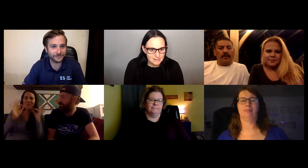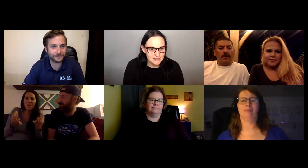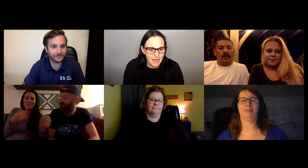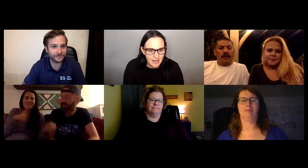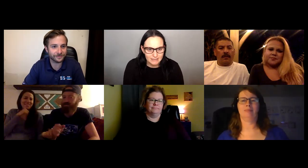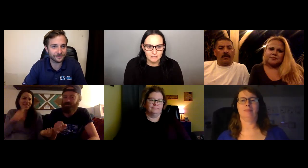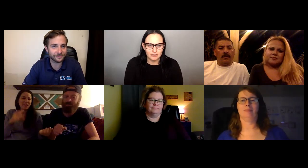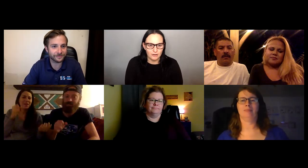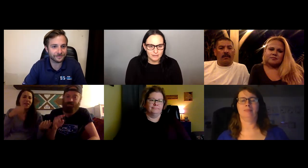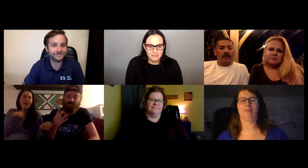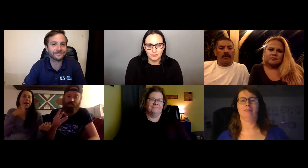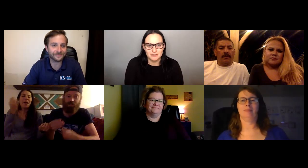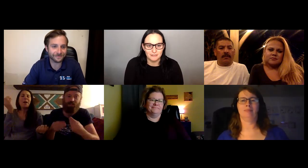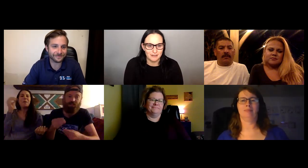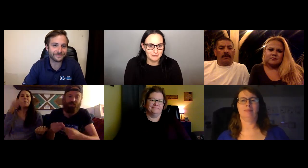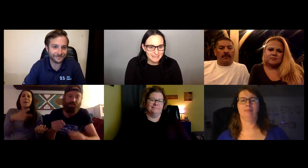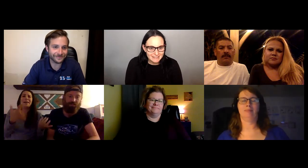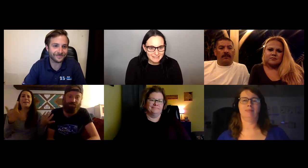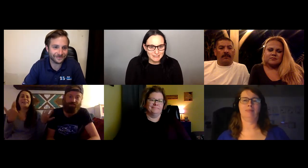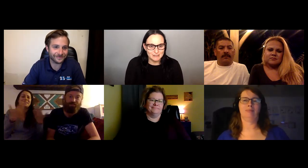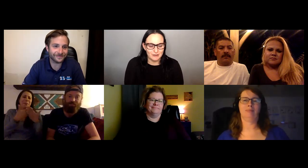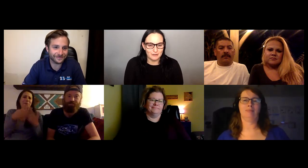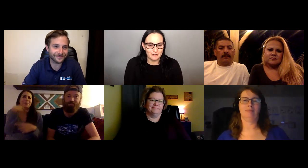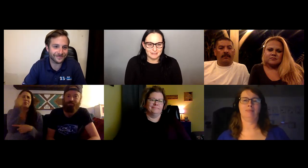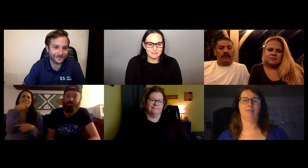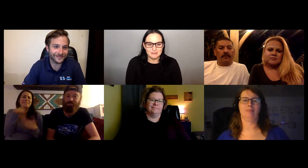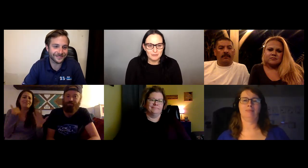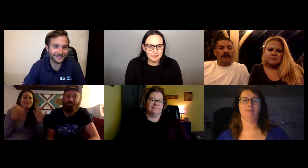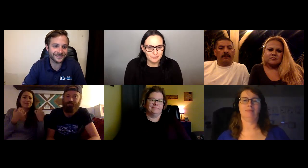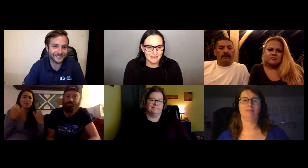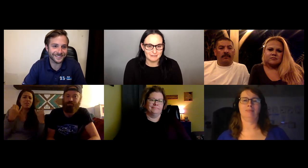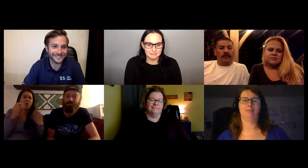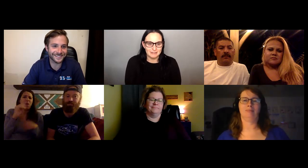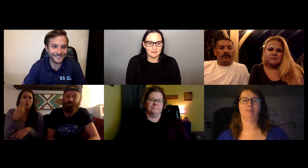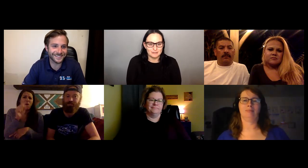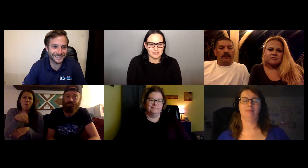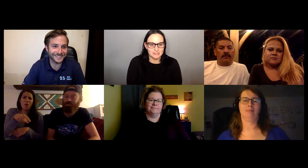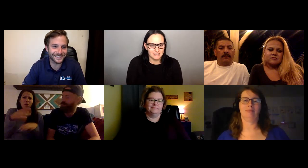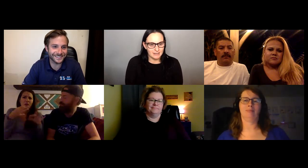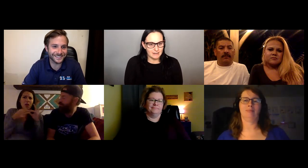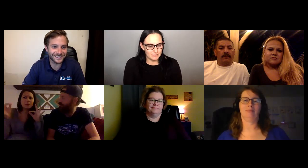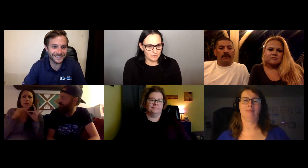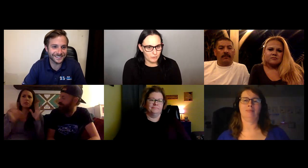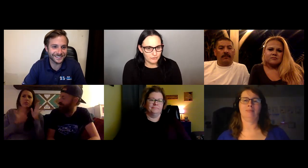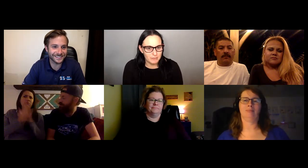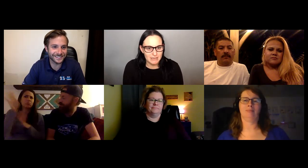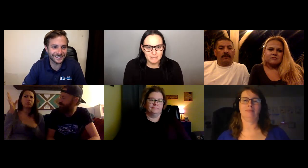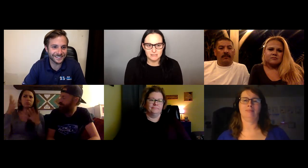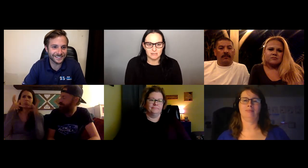sign you know he's from a deaf family so it was normal for him you know it's just